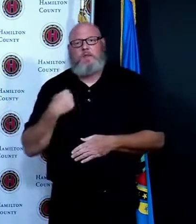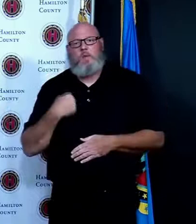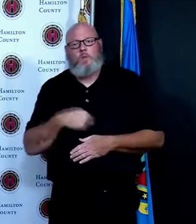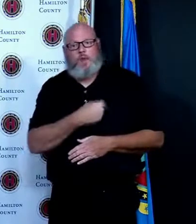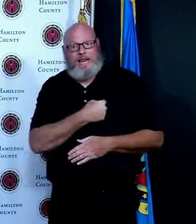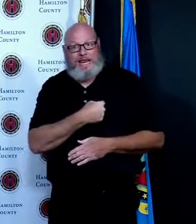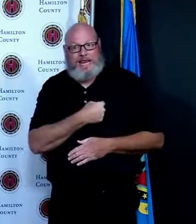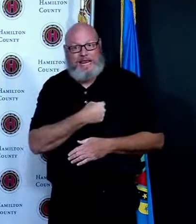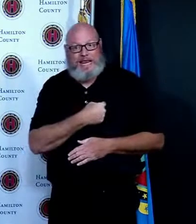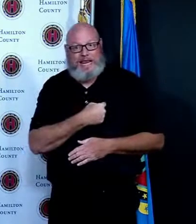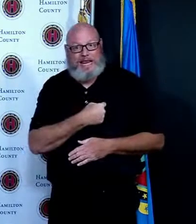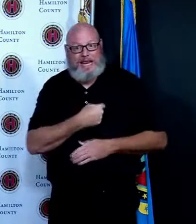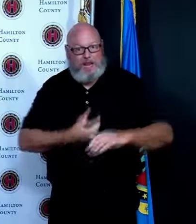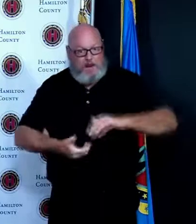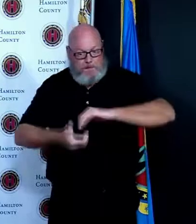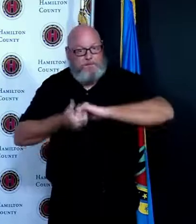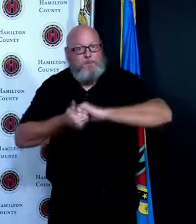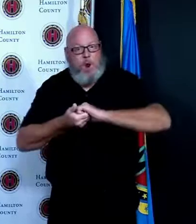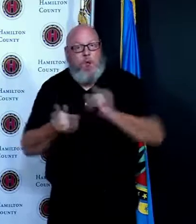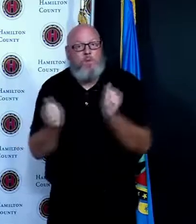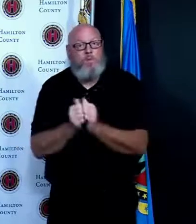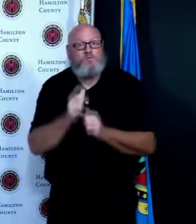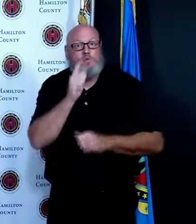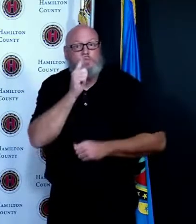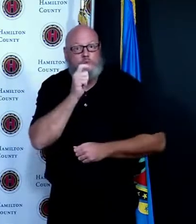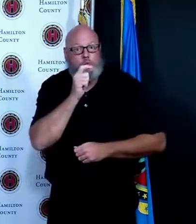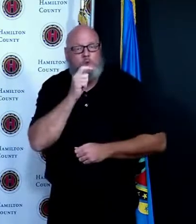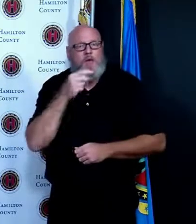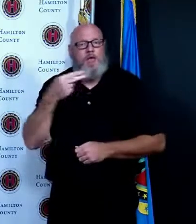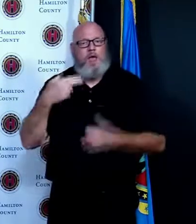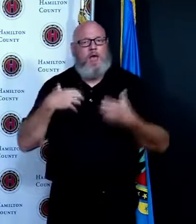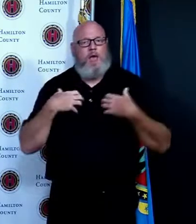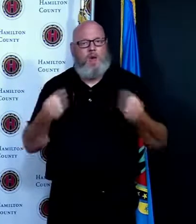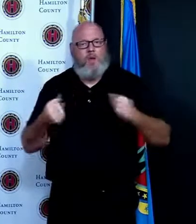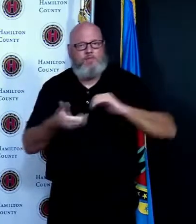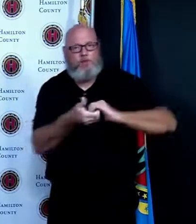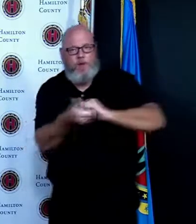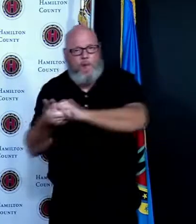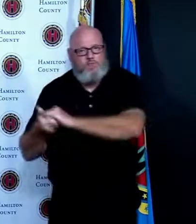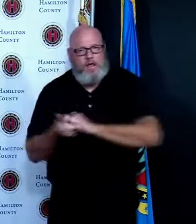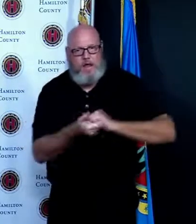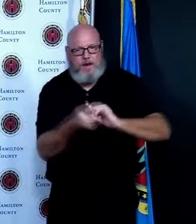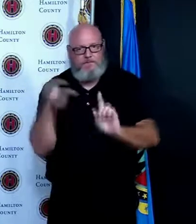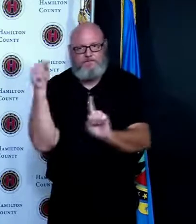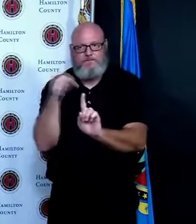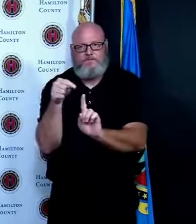Test and Protect you're gonna find a list of all those sites where you can go up and get a test